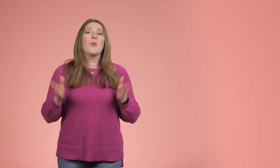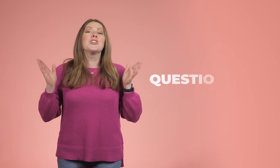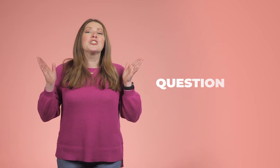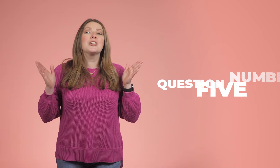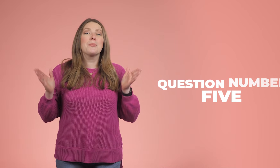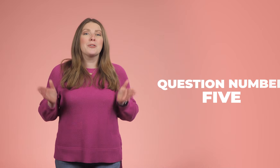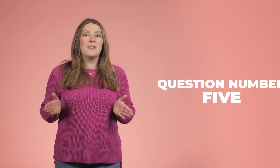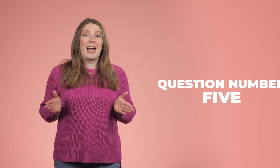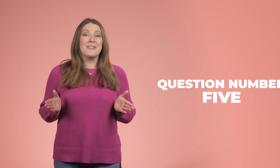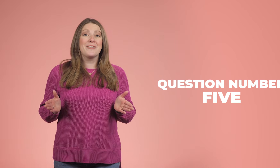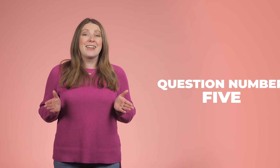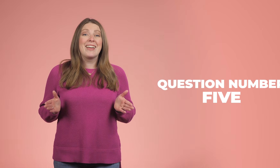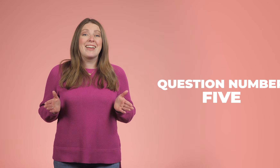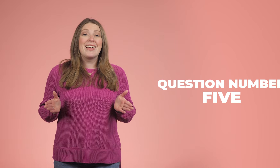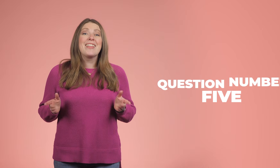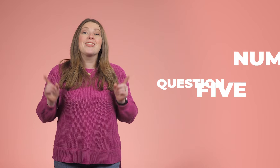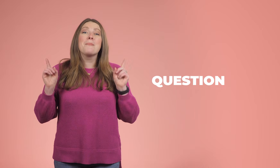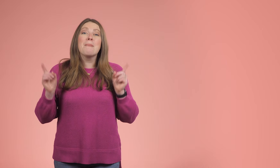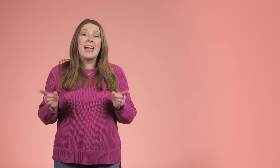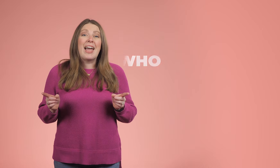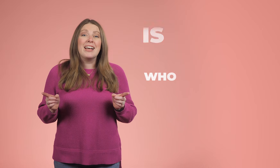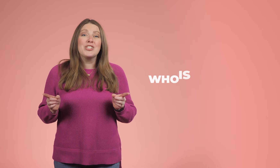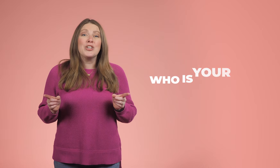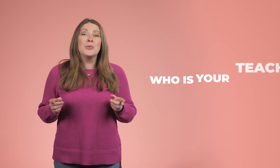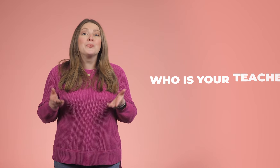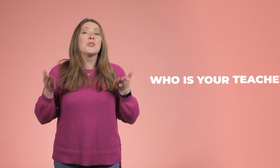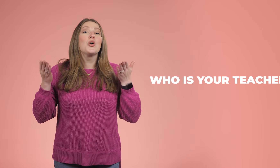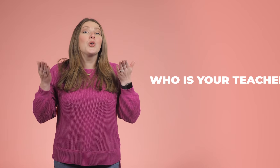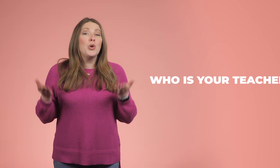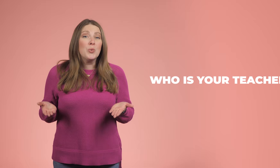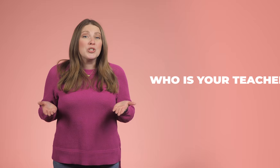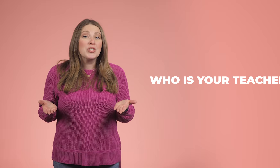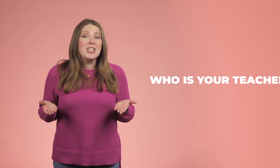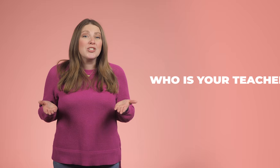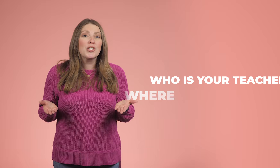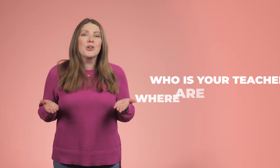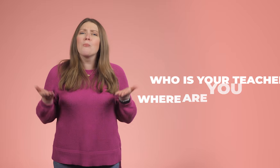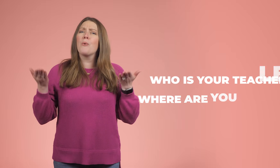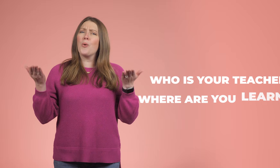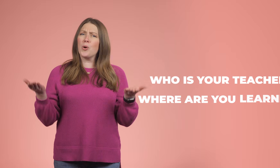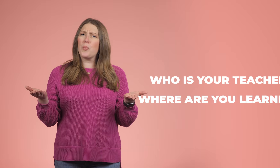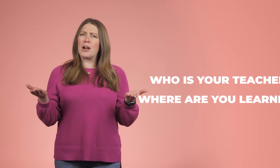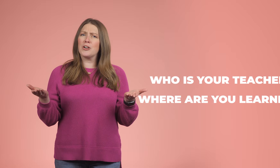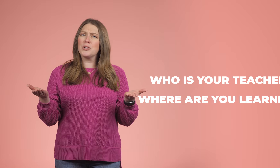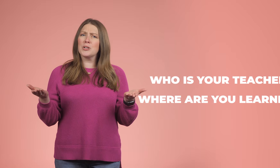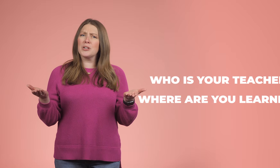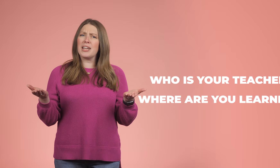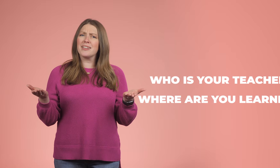Question number five. They might ask you who is your teacher or where are you learning?